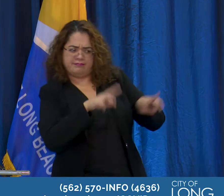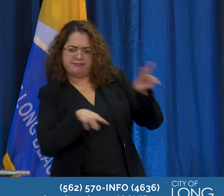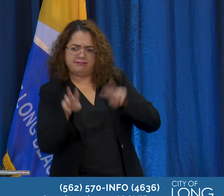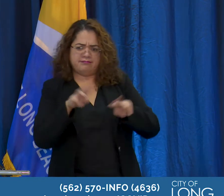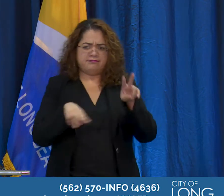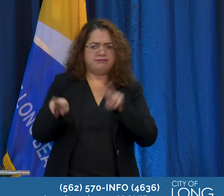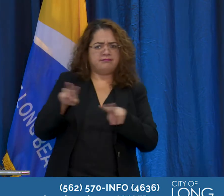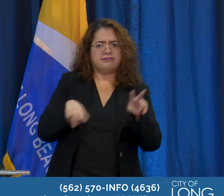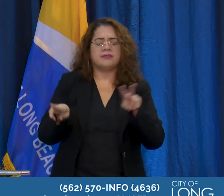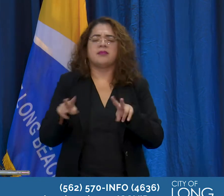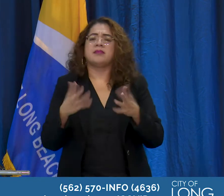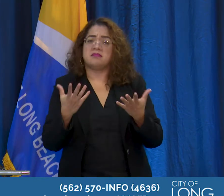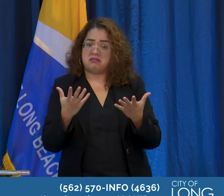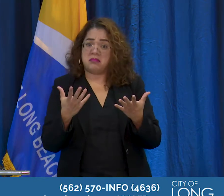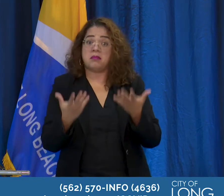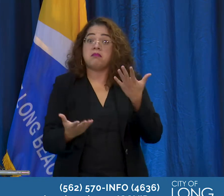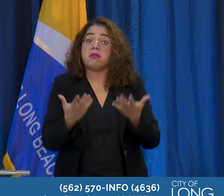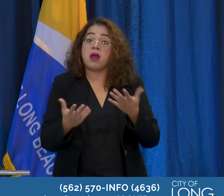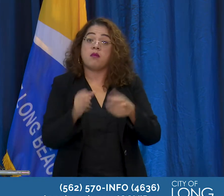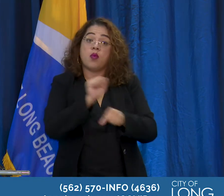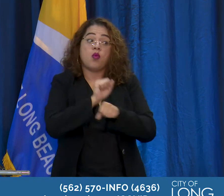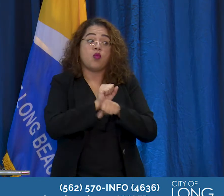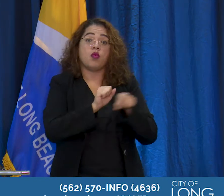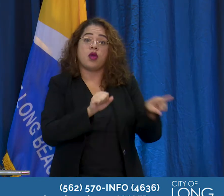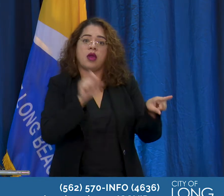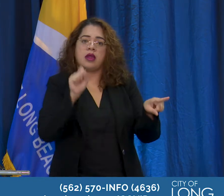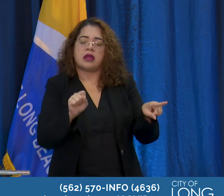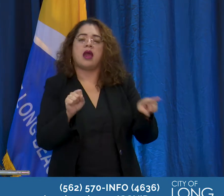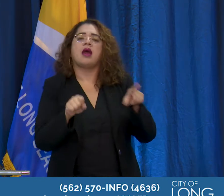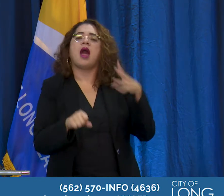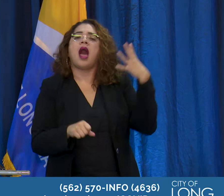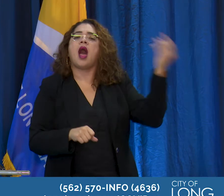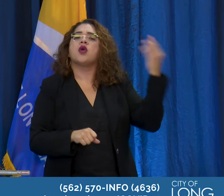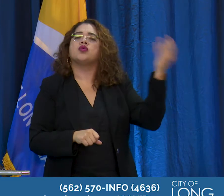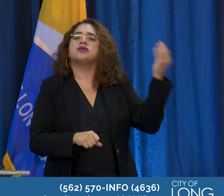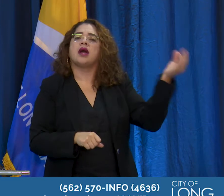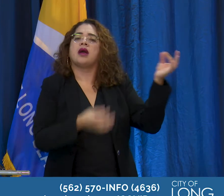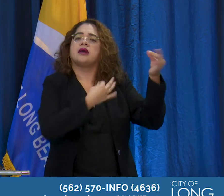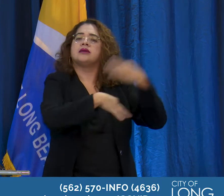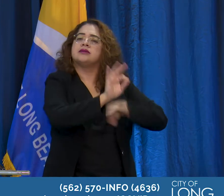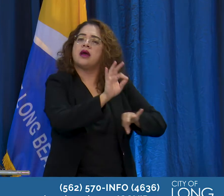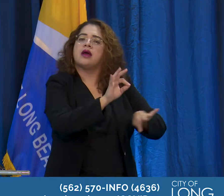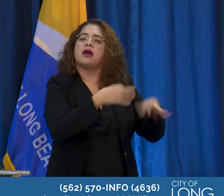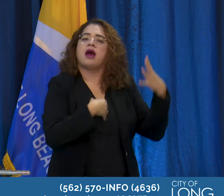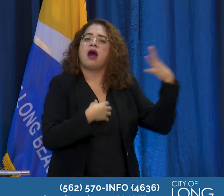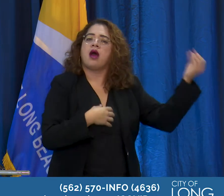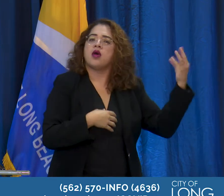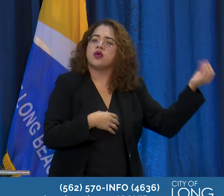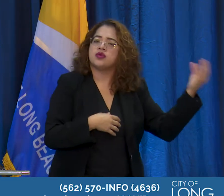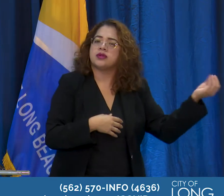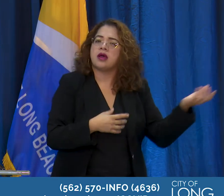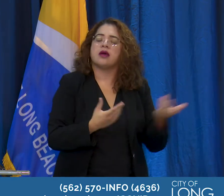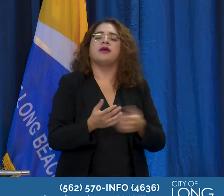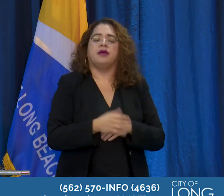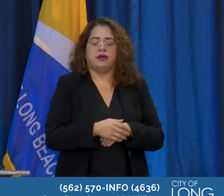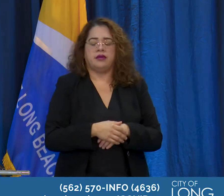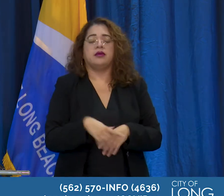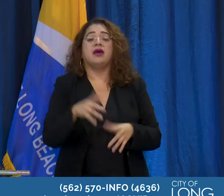activities outside into larger or more open spaces or use fans or other ventilation systems